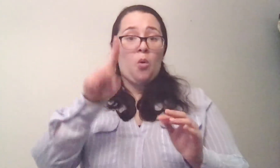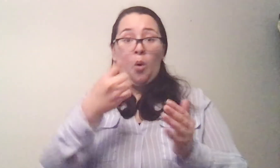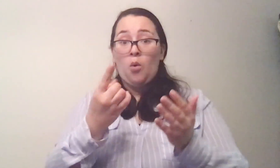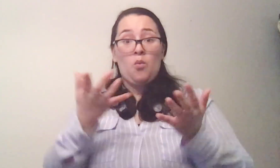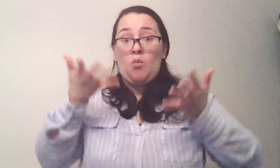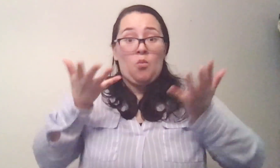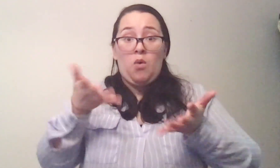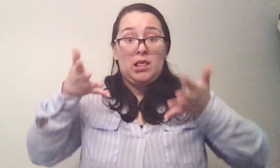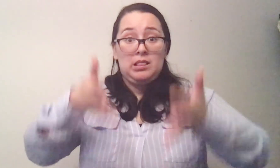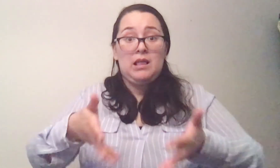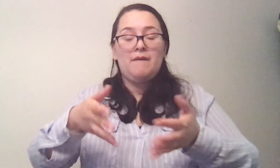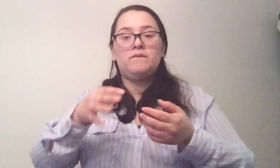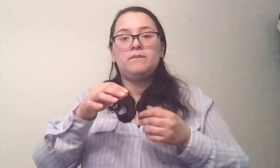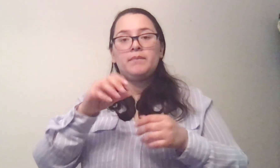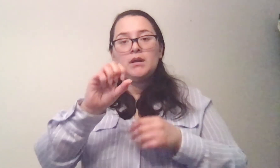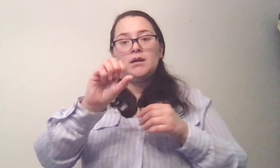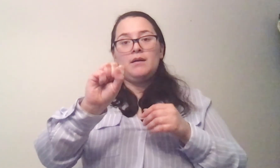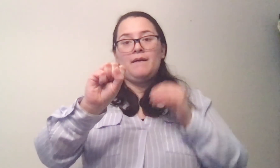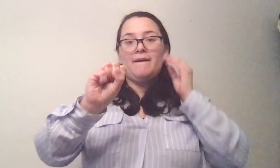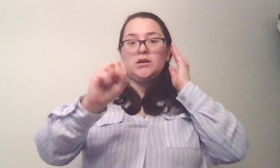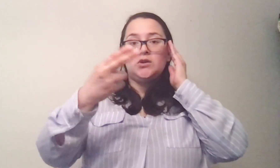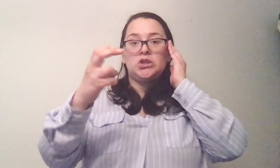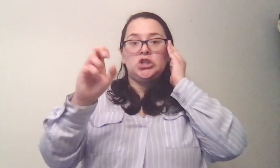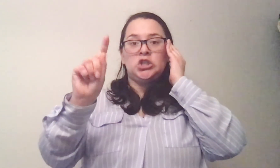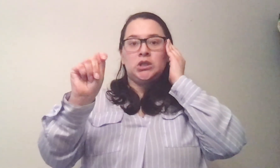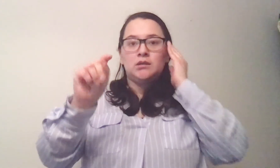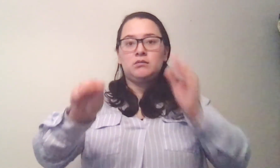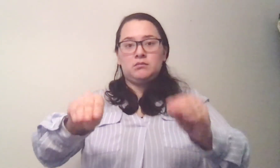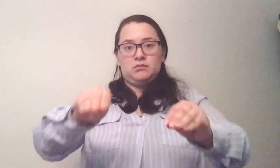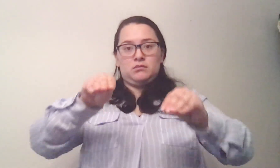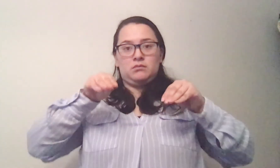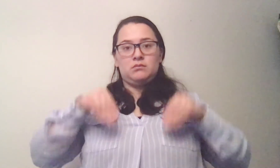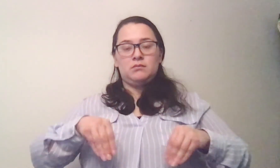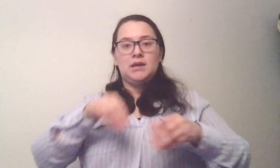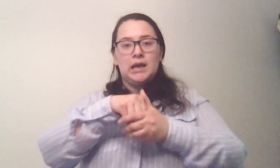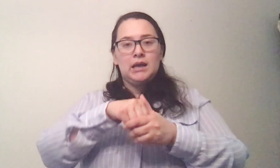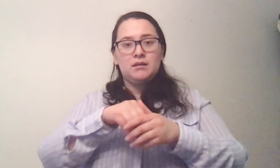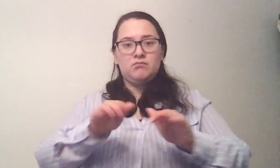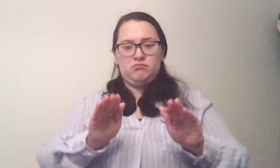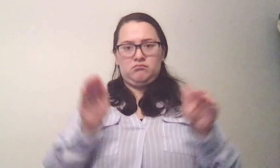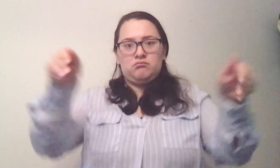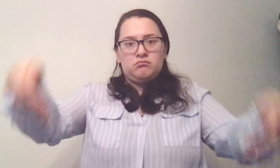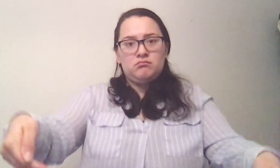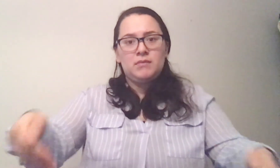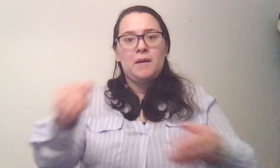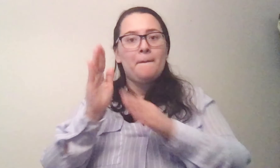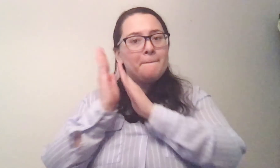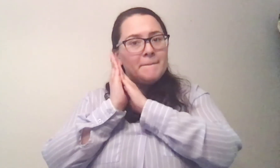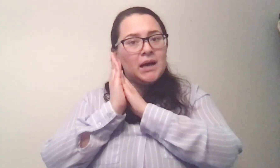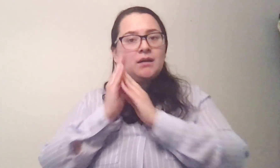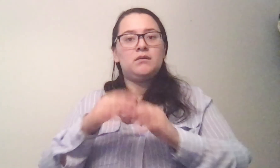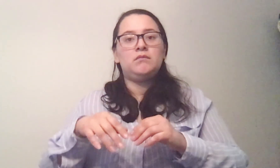with only fitted sheets